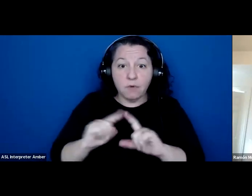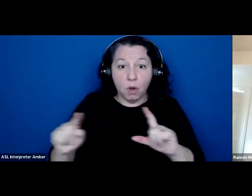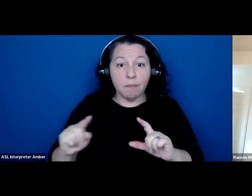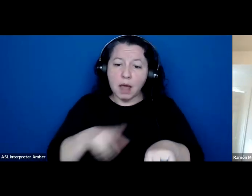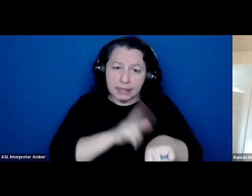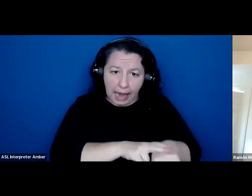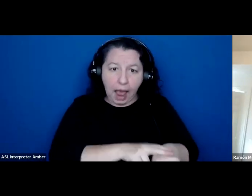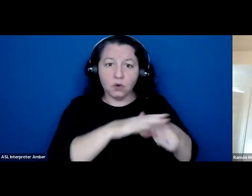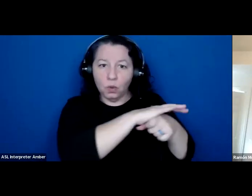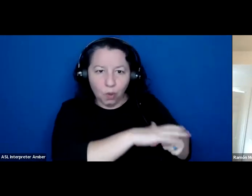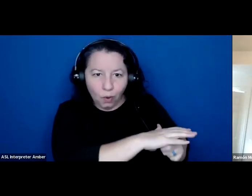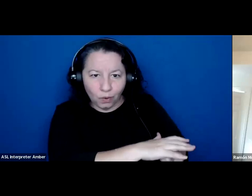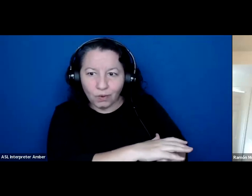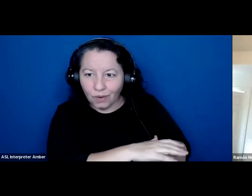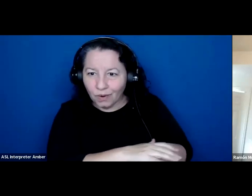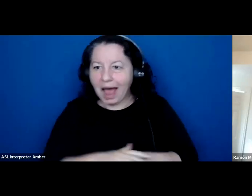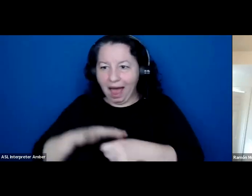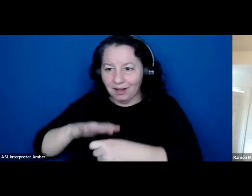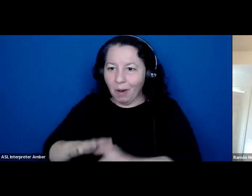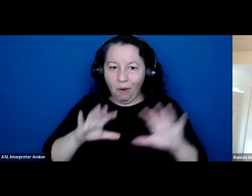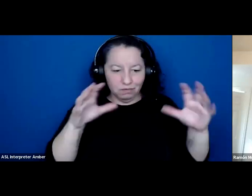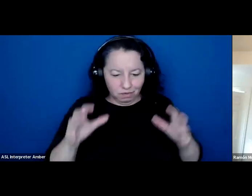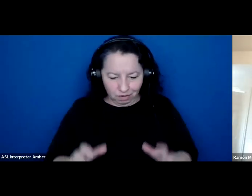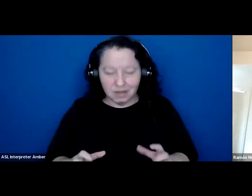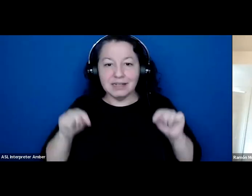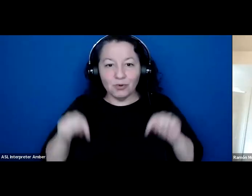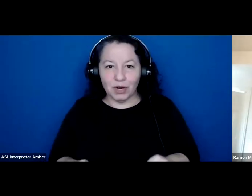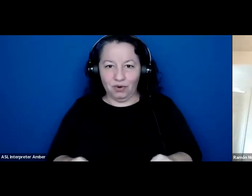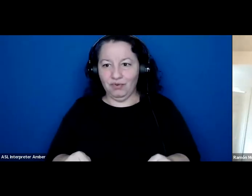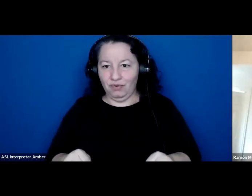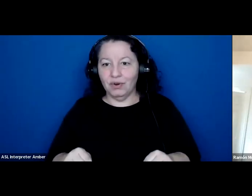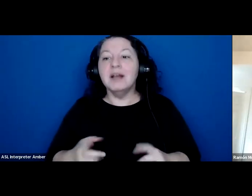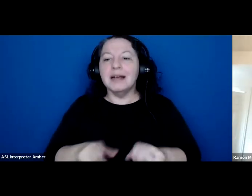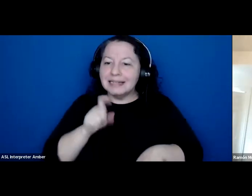level and at the local level that we were -- it was necessary to starve the war machine